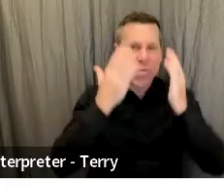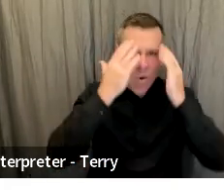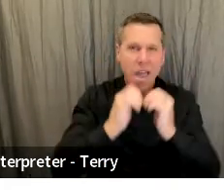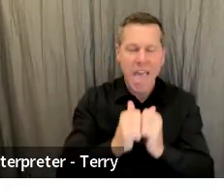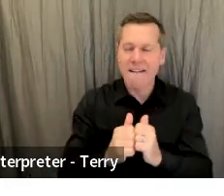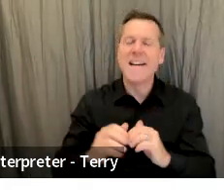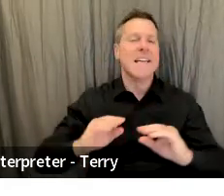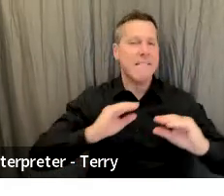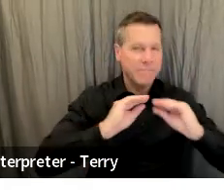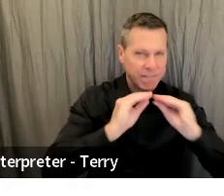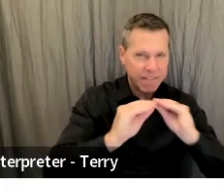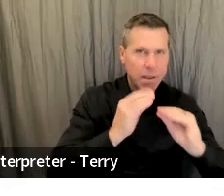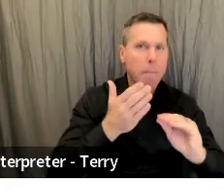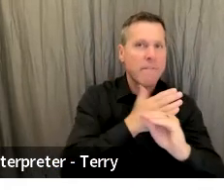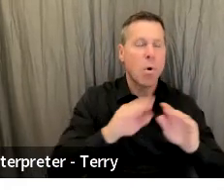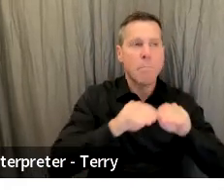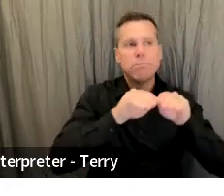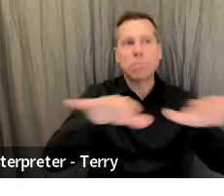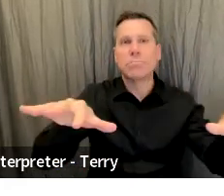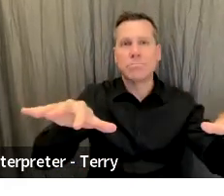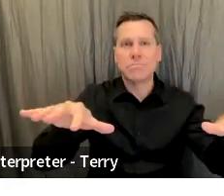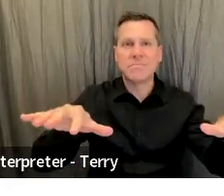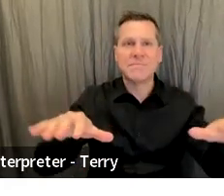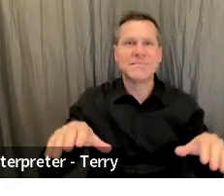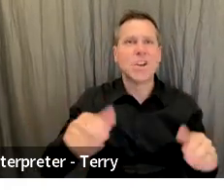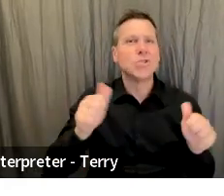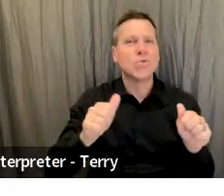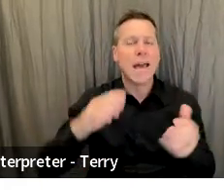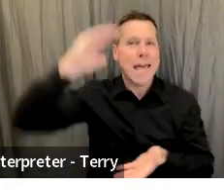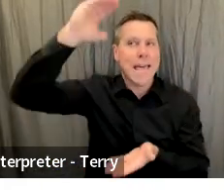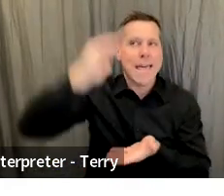in the final stage to try and eliminate as many of those issues as possible.